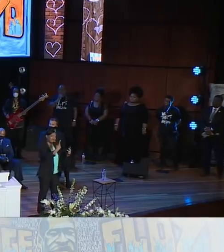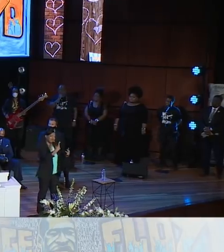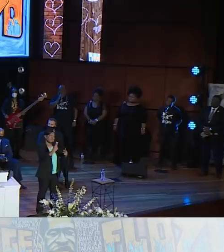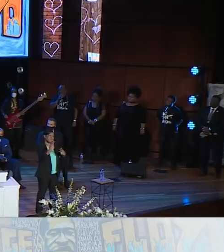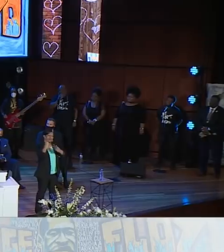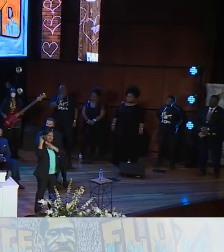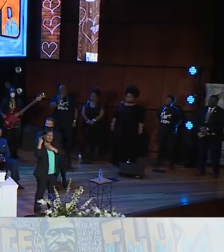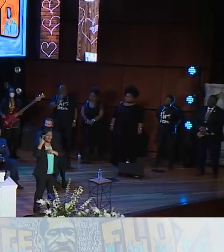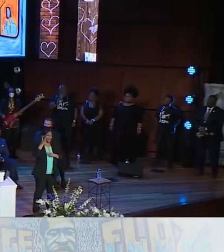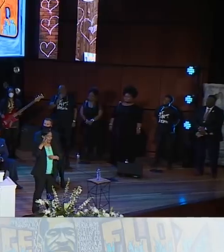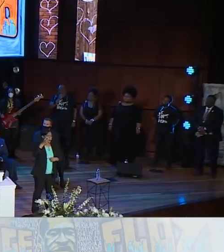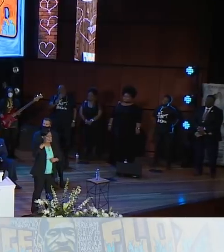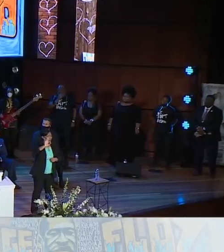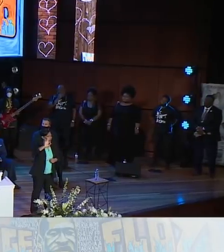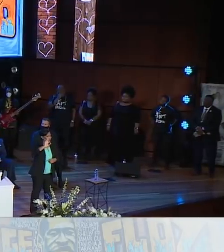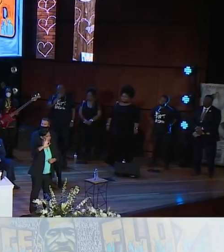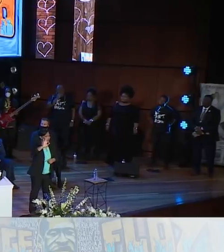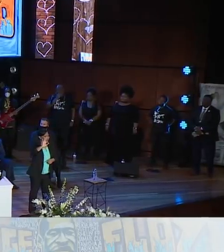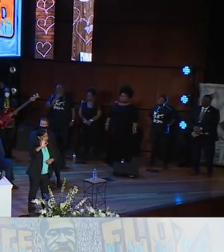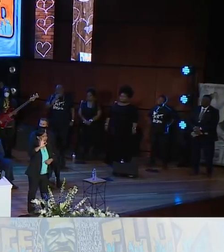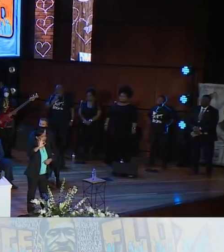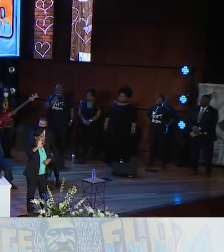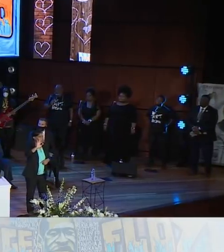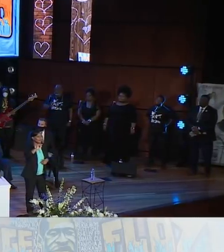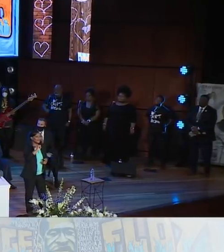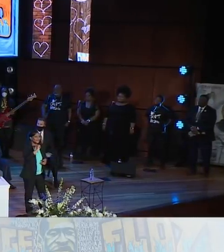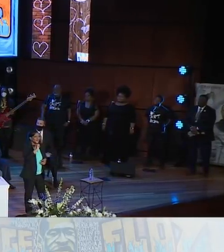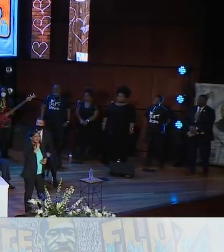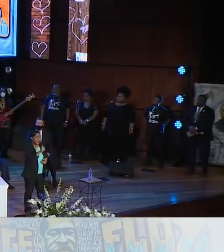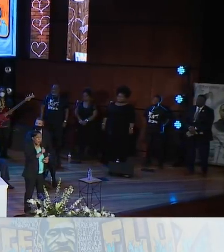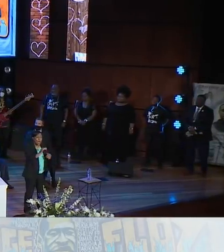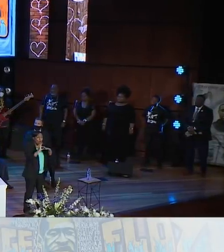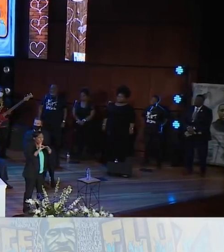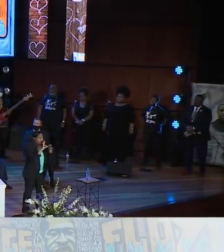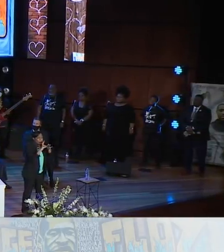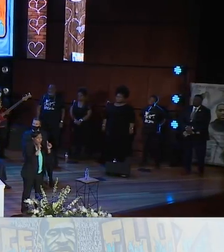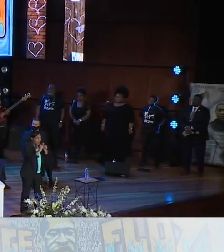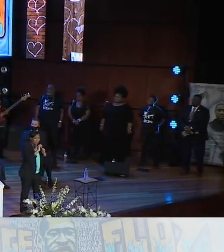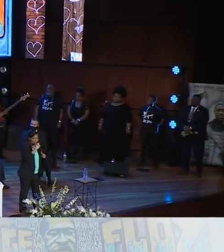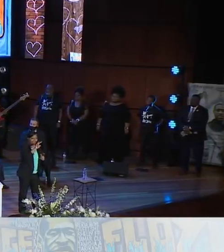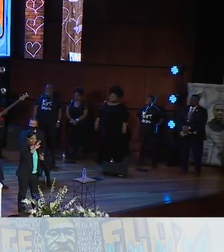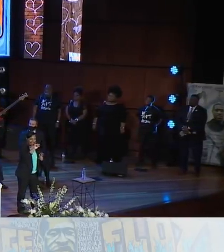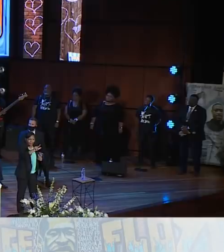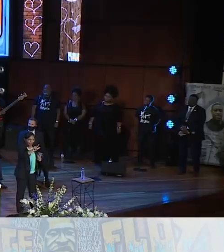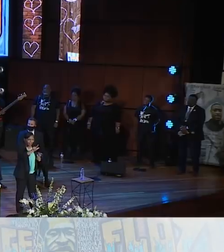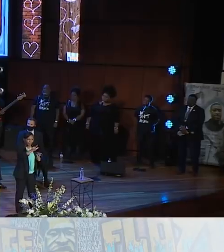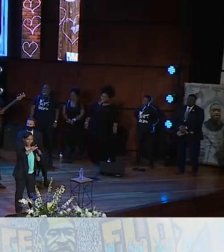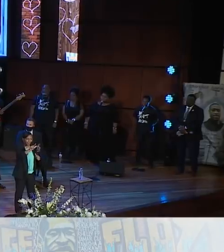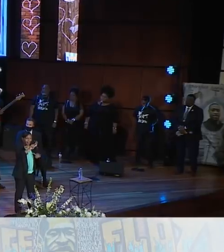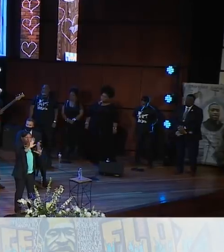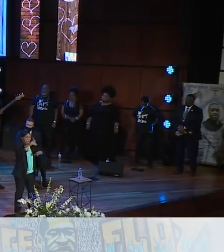ON THAT VIDEO WAS EVIL. AND SO AMERICA, WE PROCLAIM AS